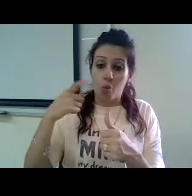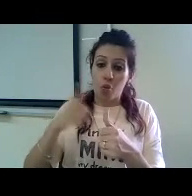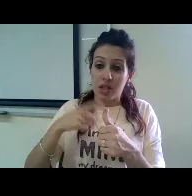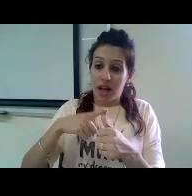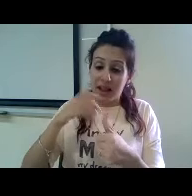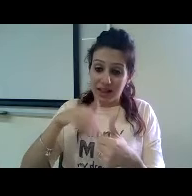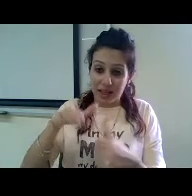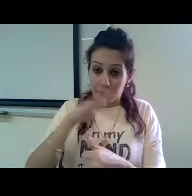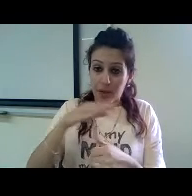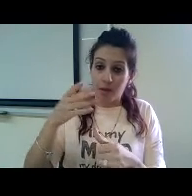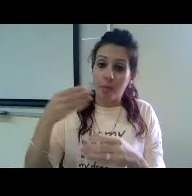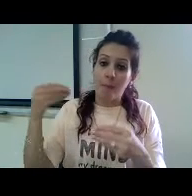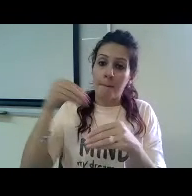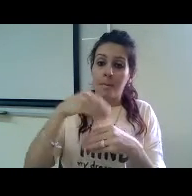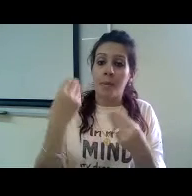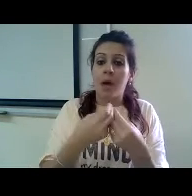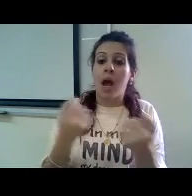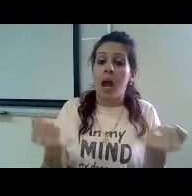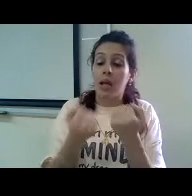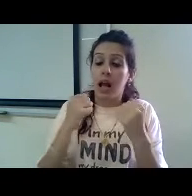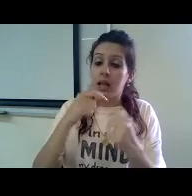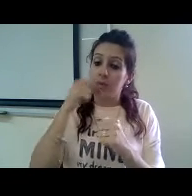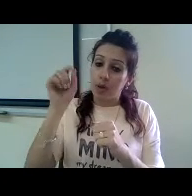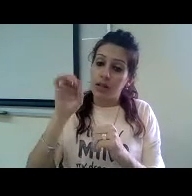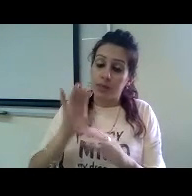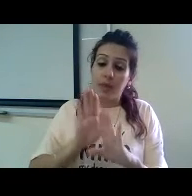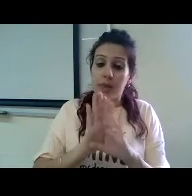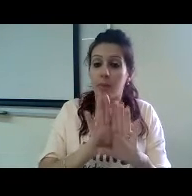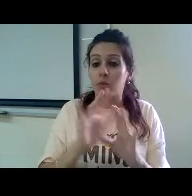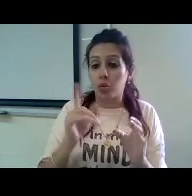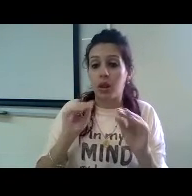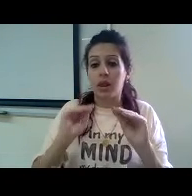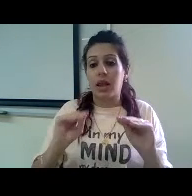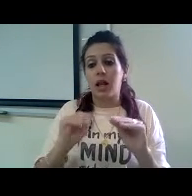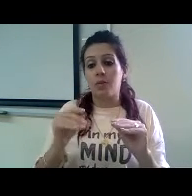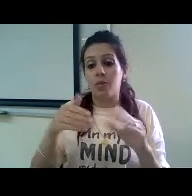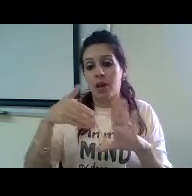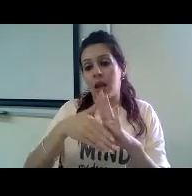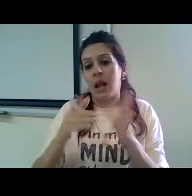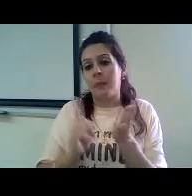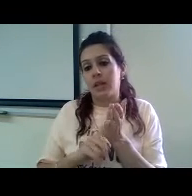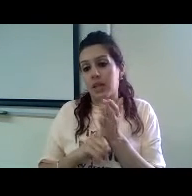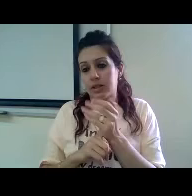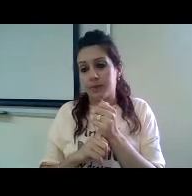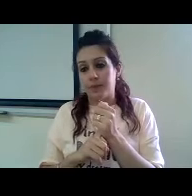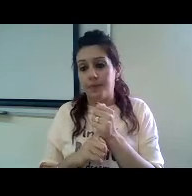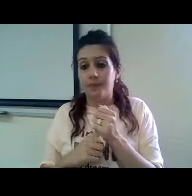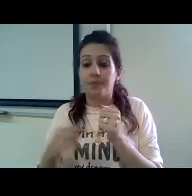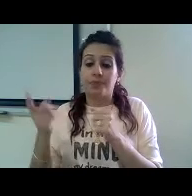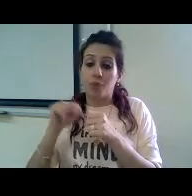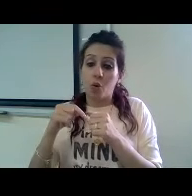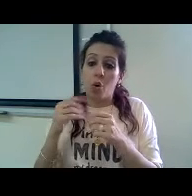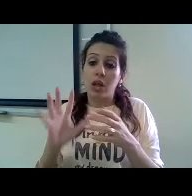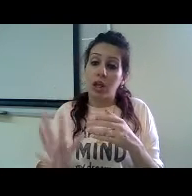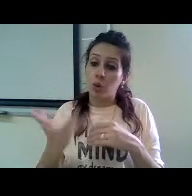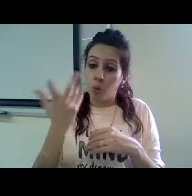given their role in supporting inclusive education in schools. It develops the planning skills of Ministry of Education staff